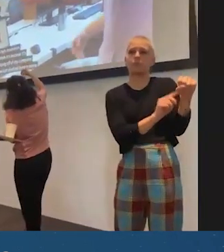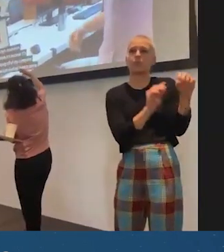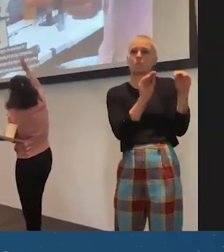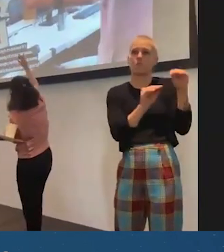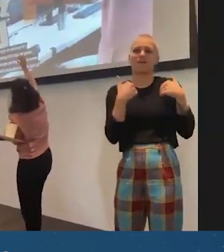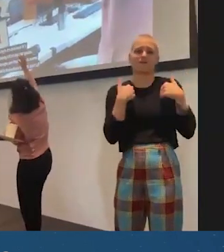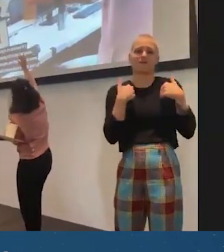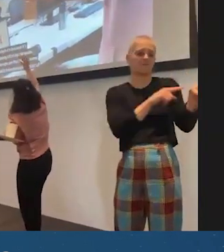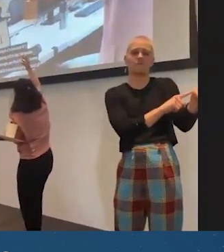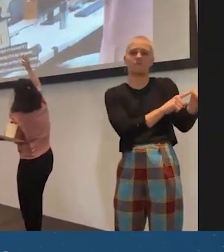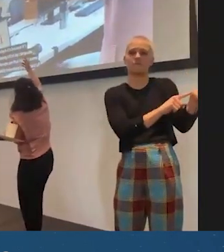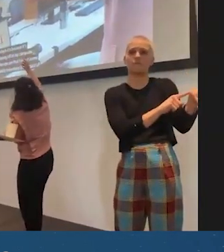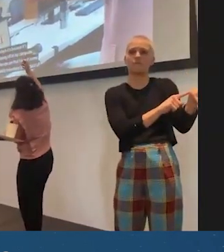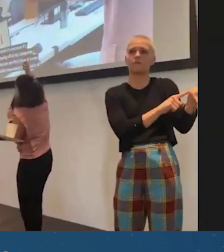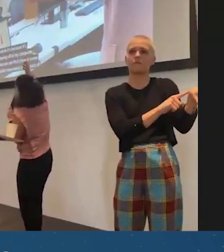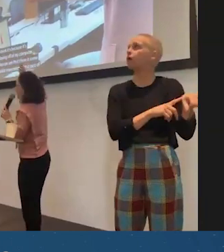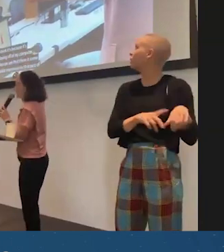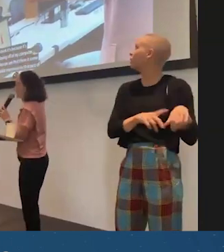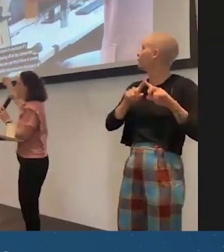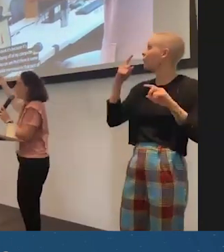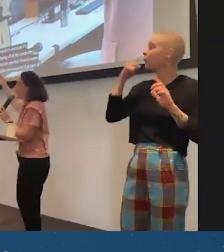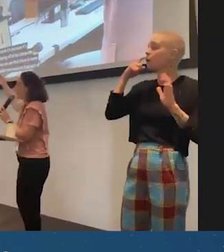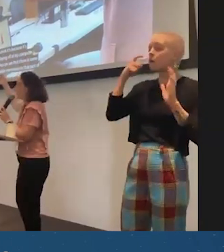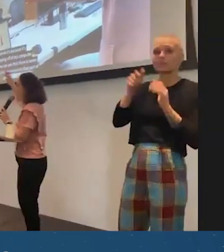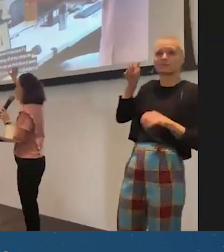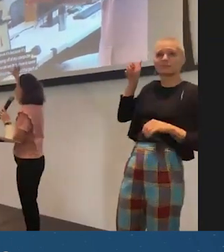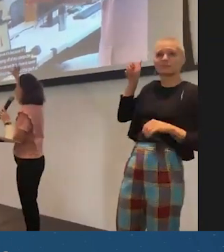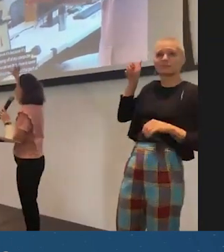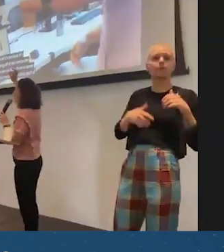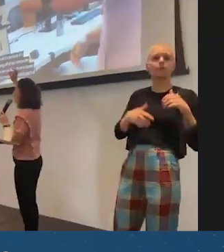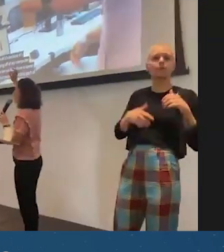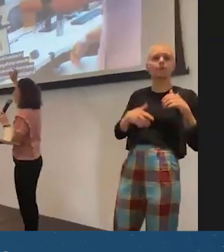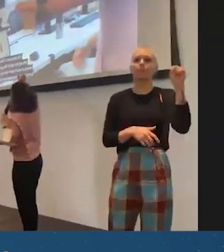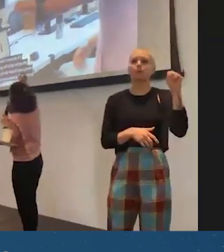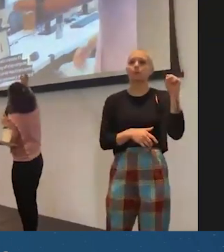But you see, he doesn't have a thumb or an index finger, but he's able to perform that action.